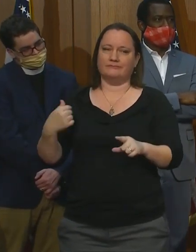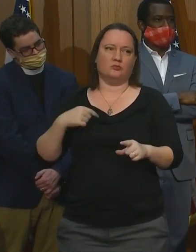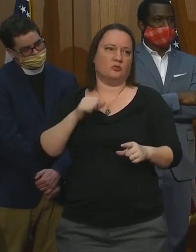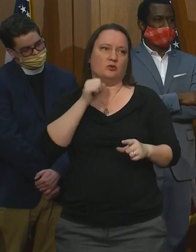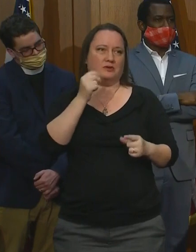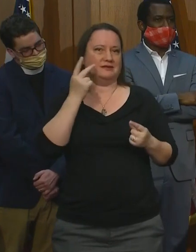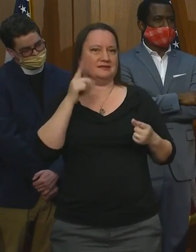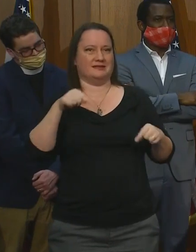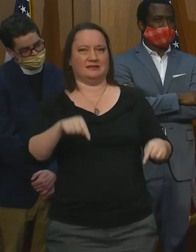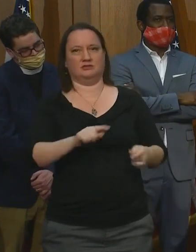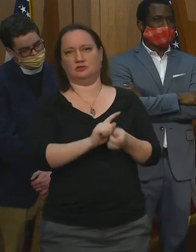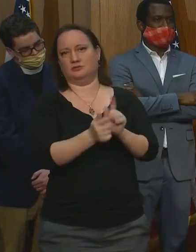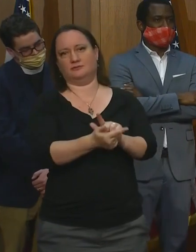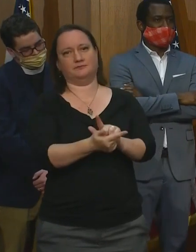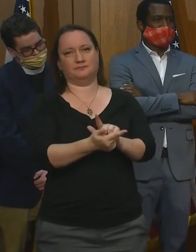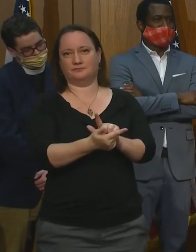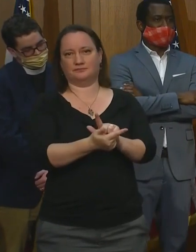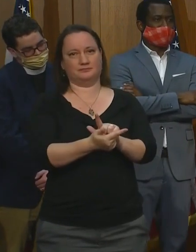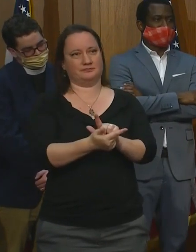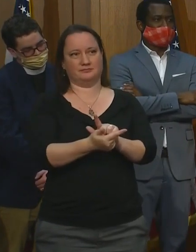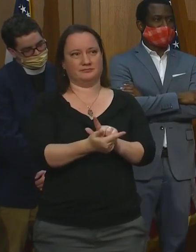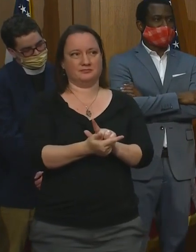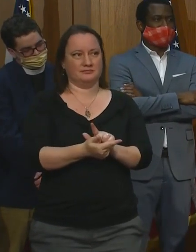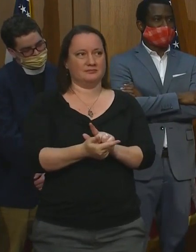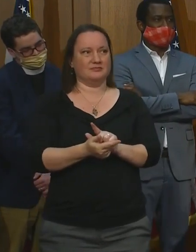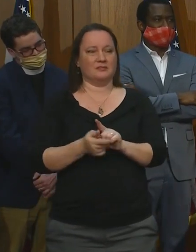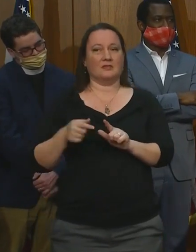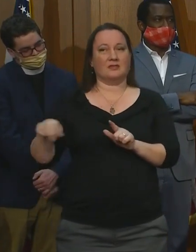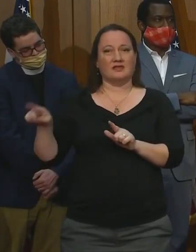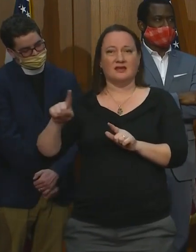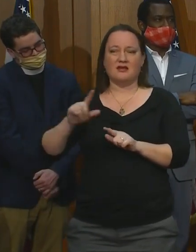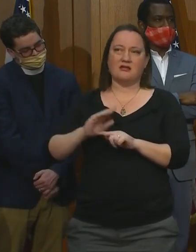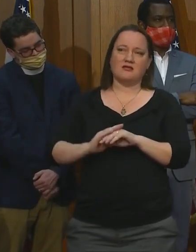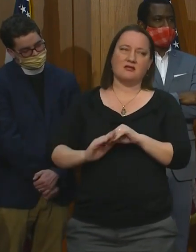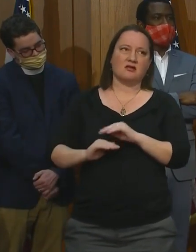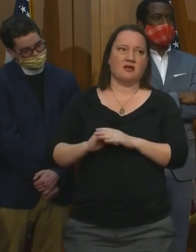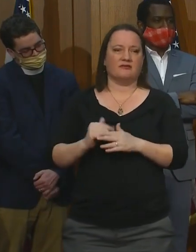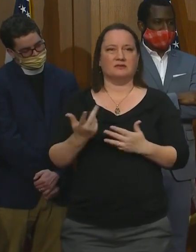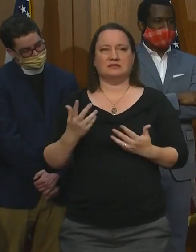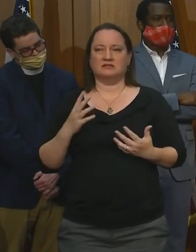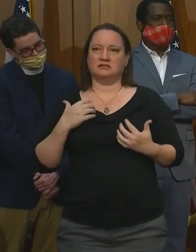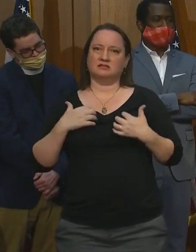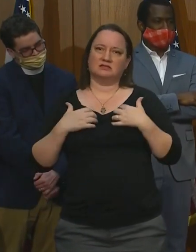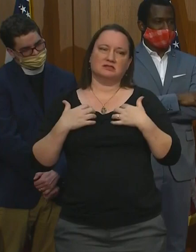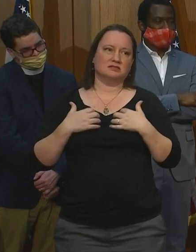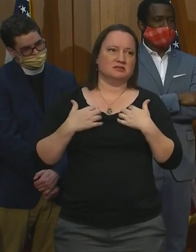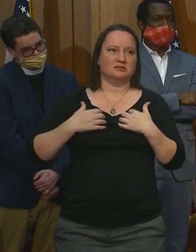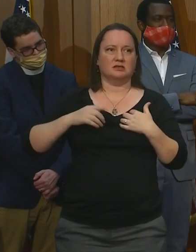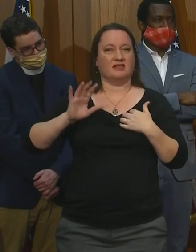WOULDN'T BE HERE. WITHOUT A LITTLE BIT OF INCONVENIENCE